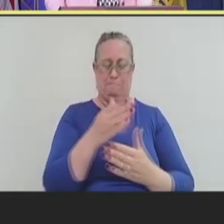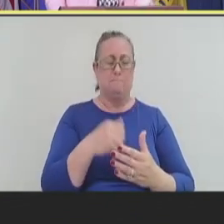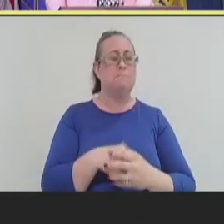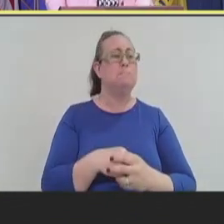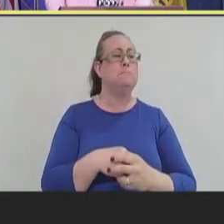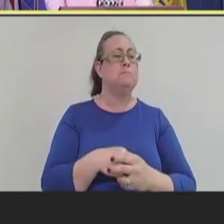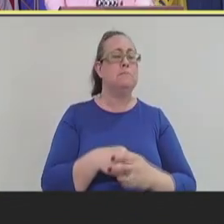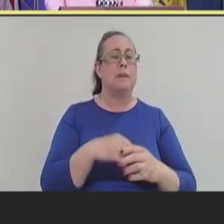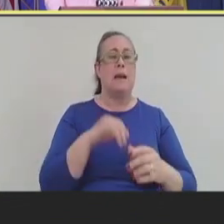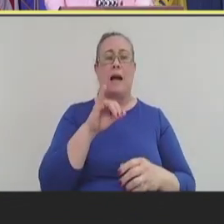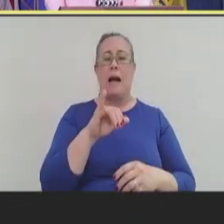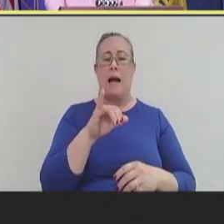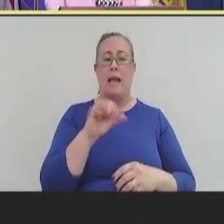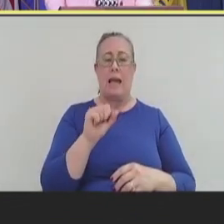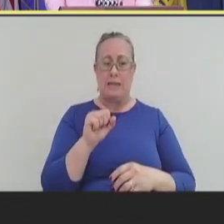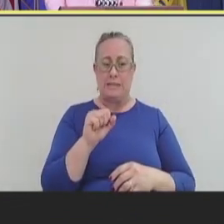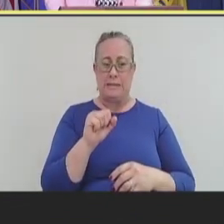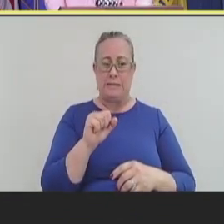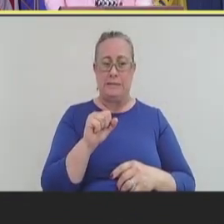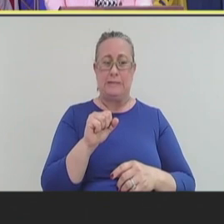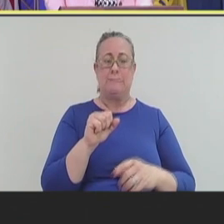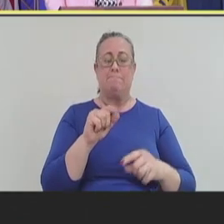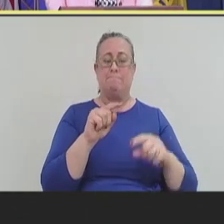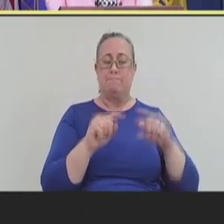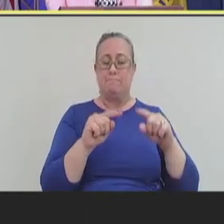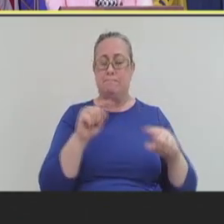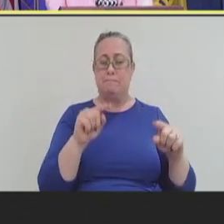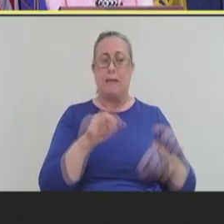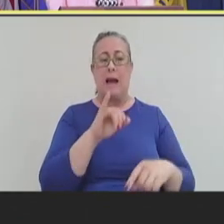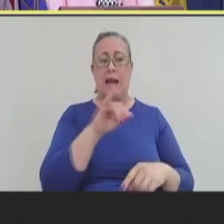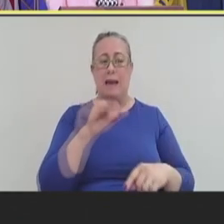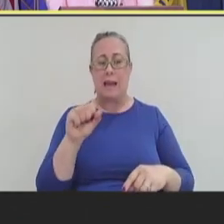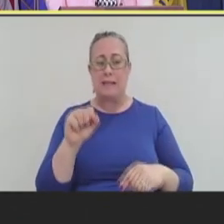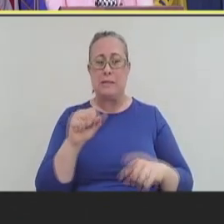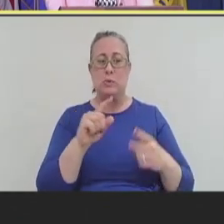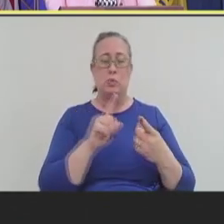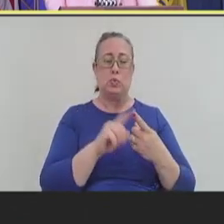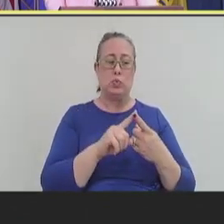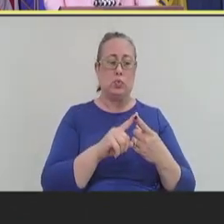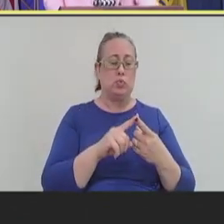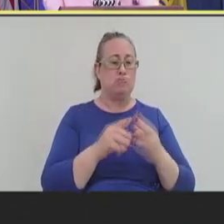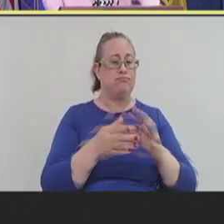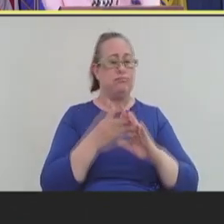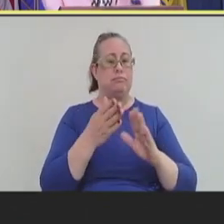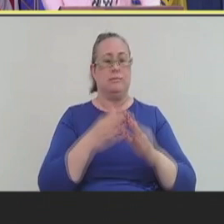were across the U.S. and a desire for IIS to operate in a very seamless fashion. And so,